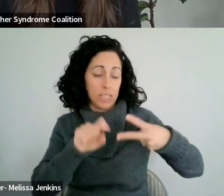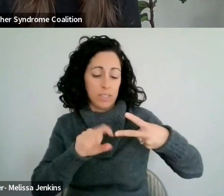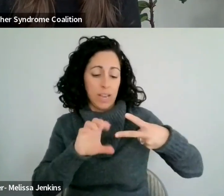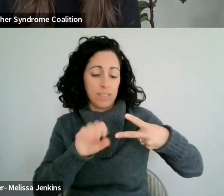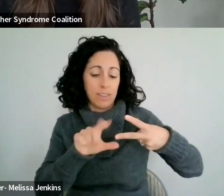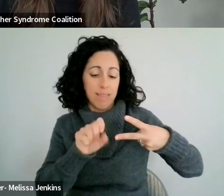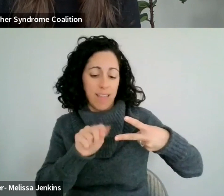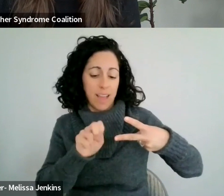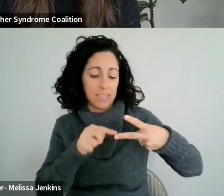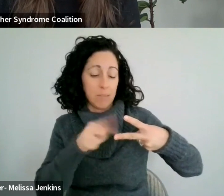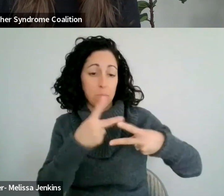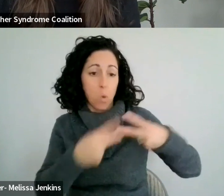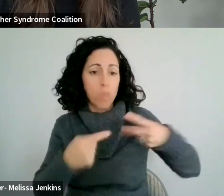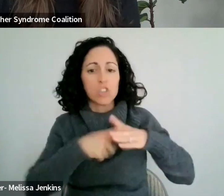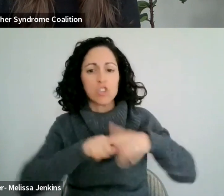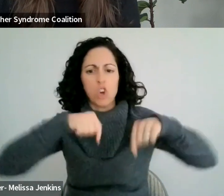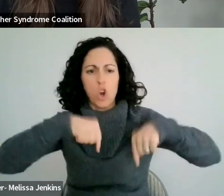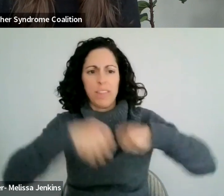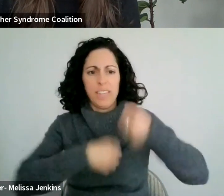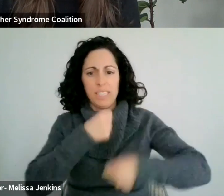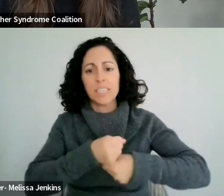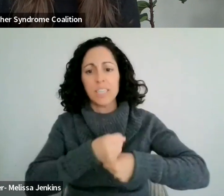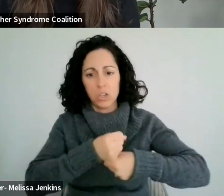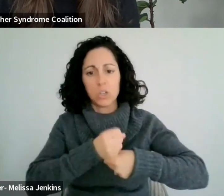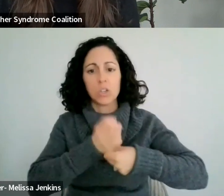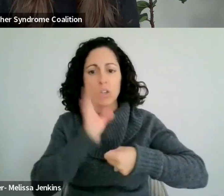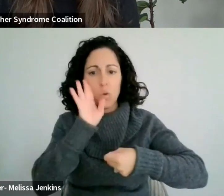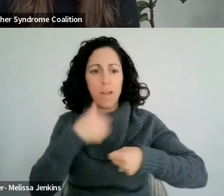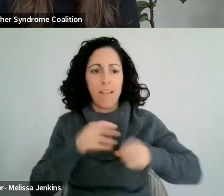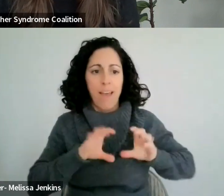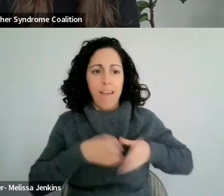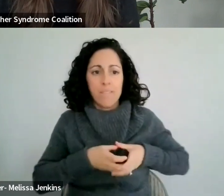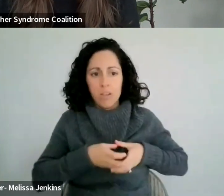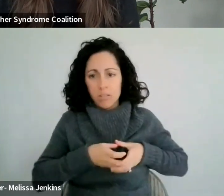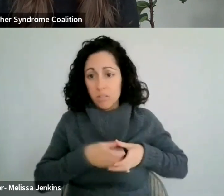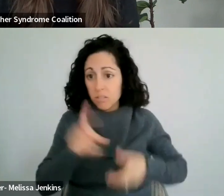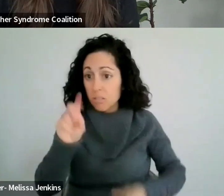and there will be a sham arm. Doreen, do you want to expand on that at all?